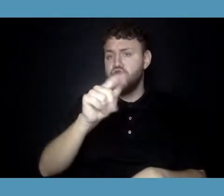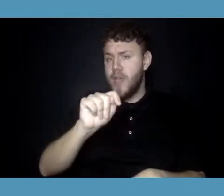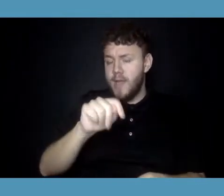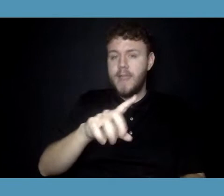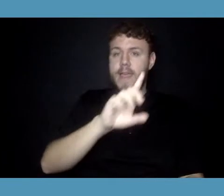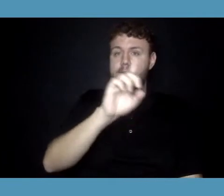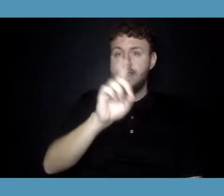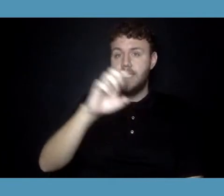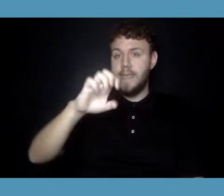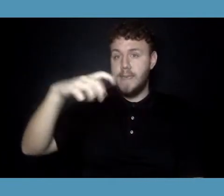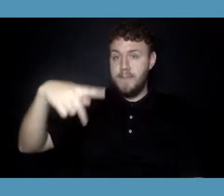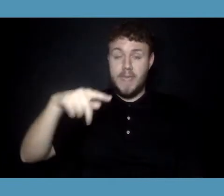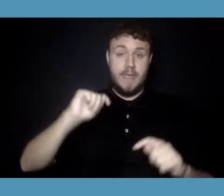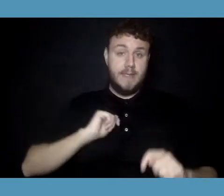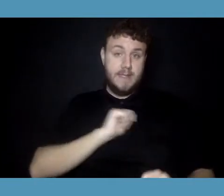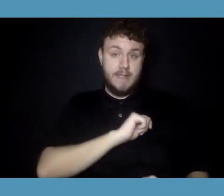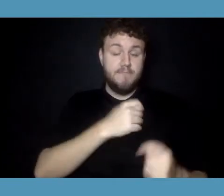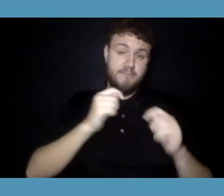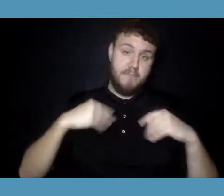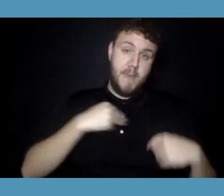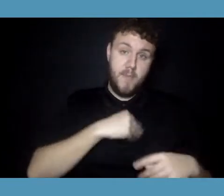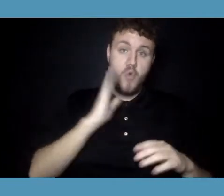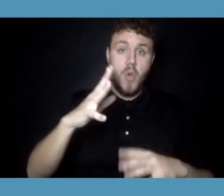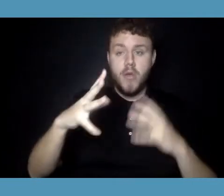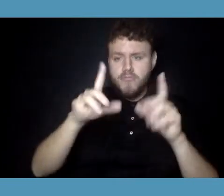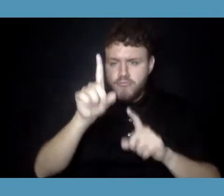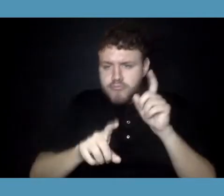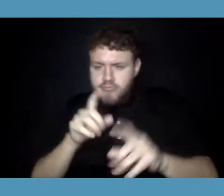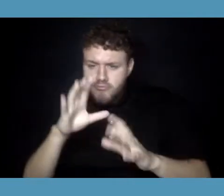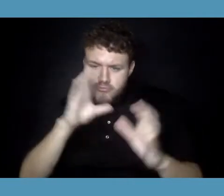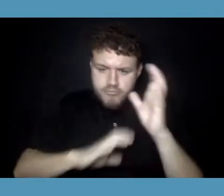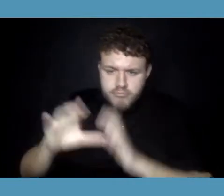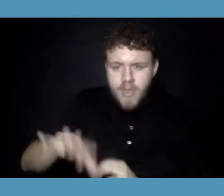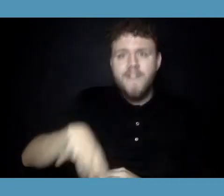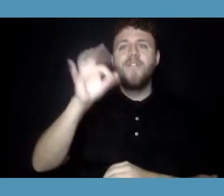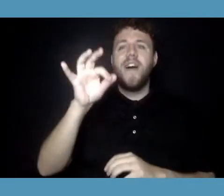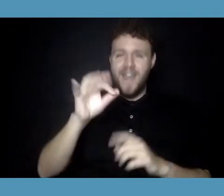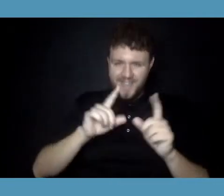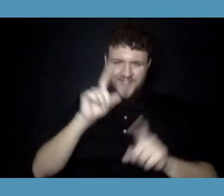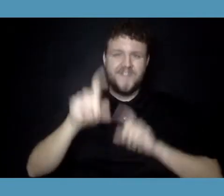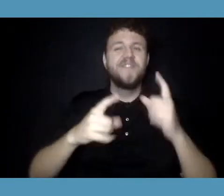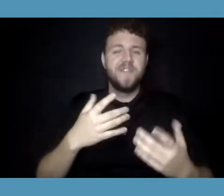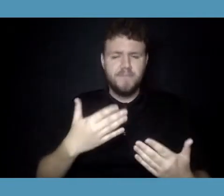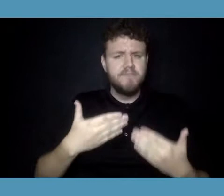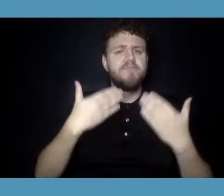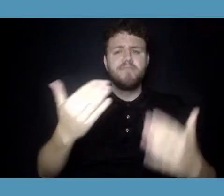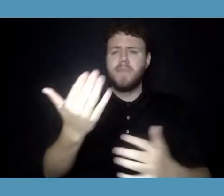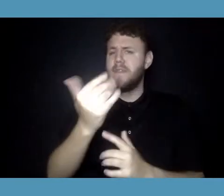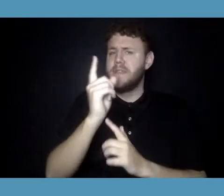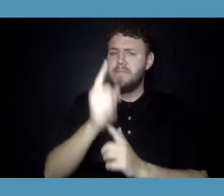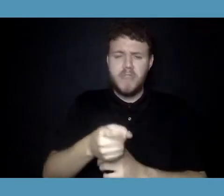member will be gathering them. We will get to as many questions as time allows but we may not be